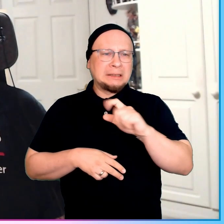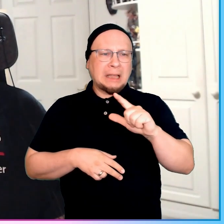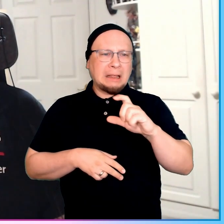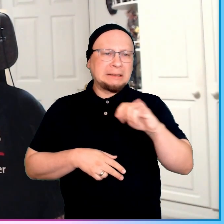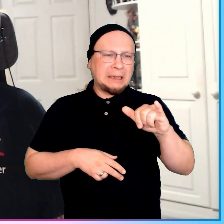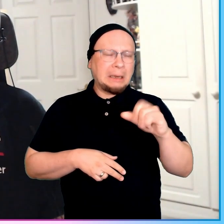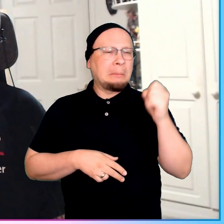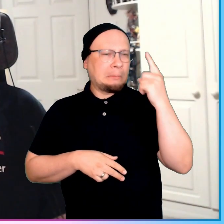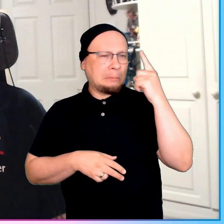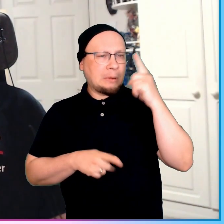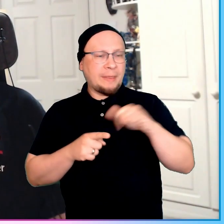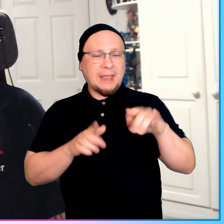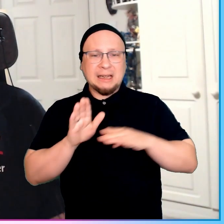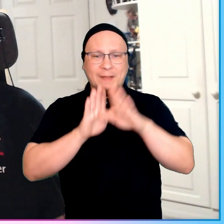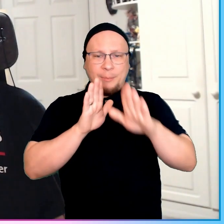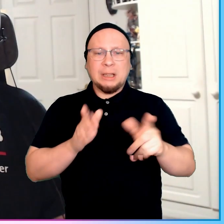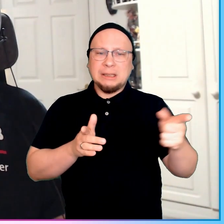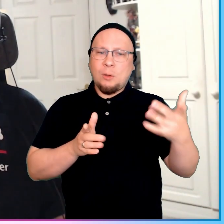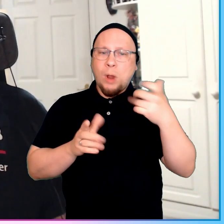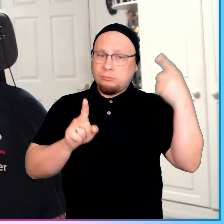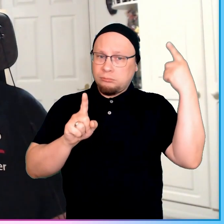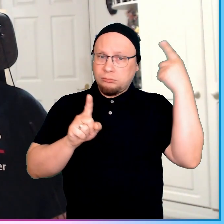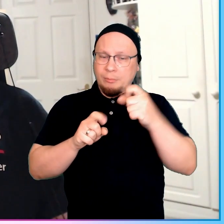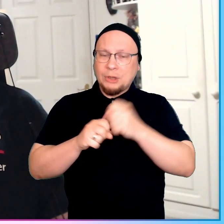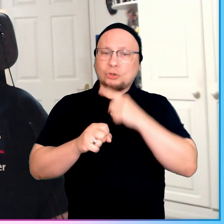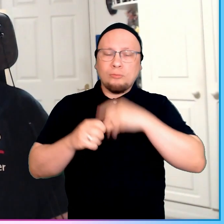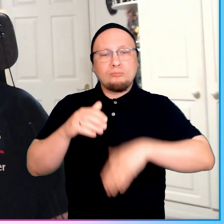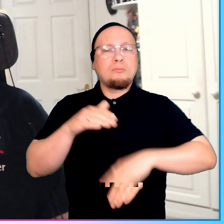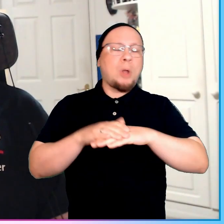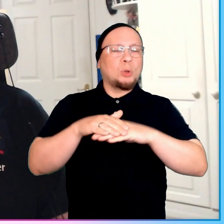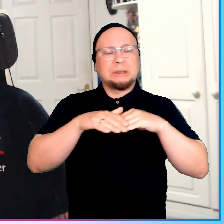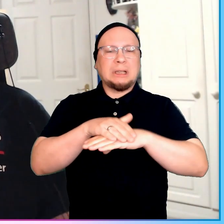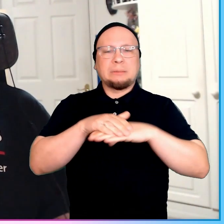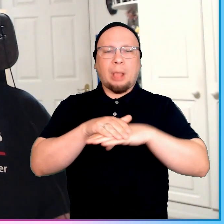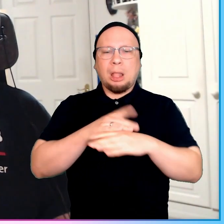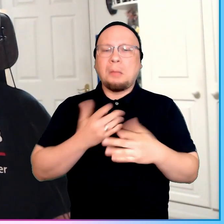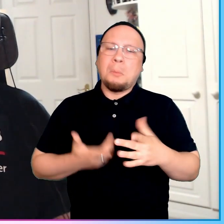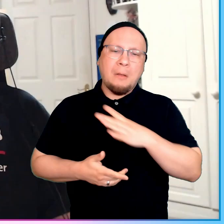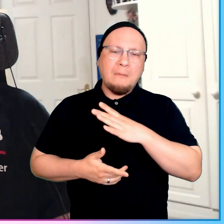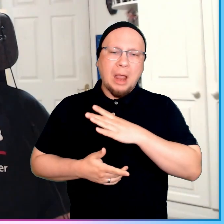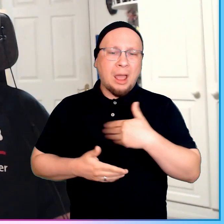accessible as possible, so I would highly recommend giving this a look if you’re